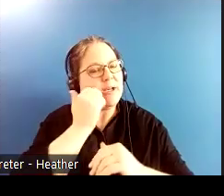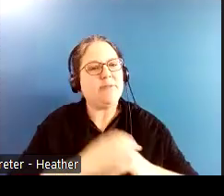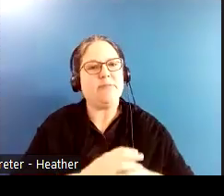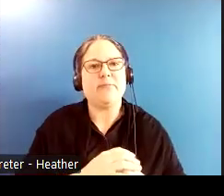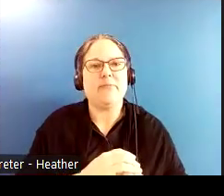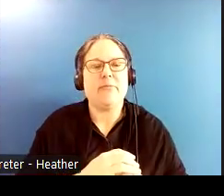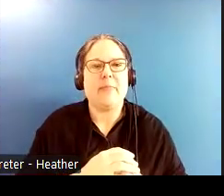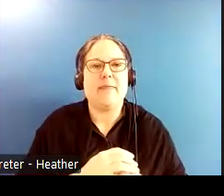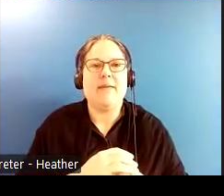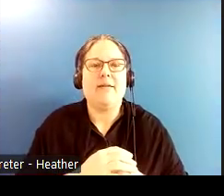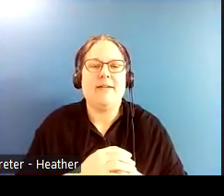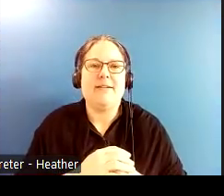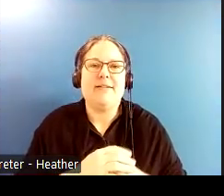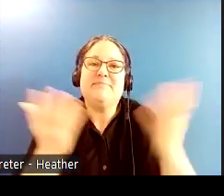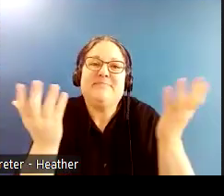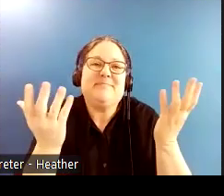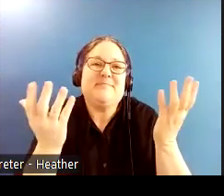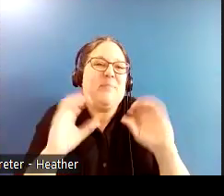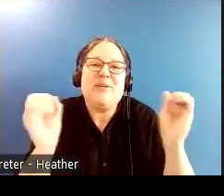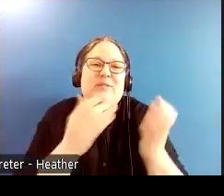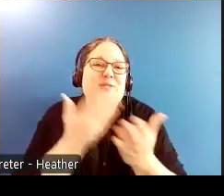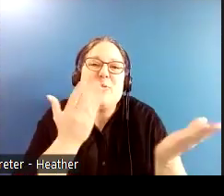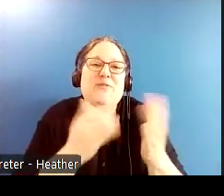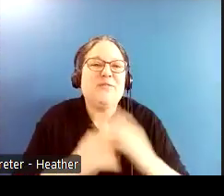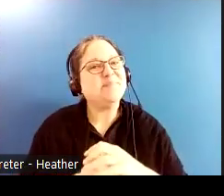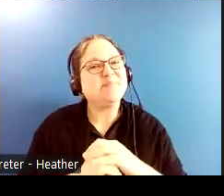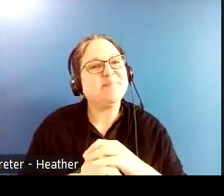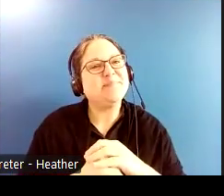you would have to be among them because there's really only kind of a couple options there. But